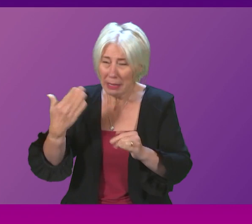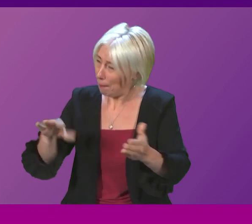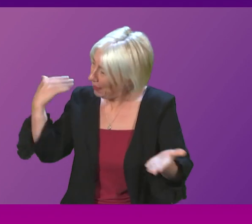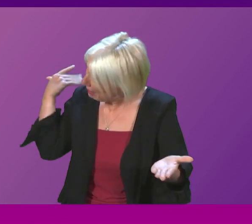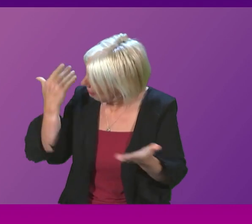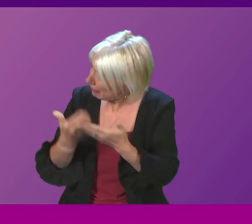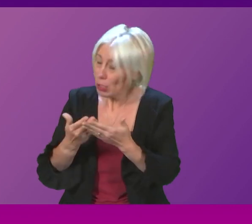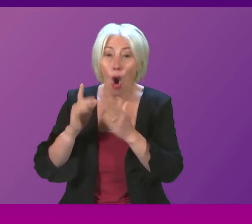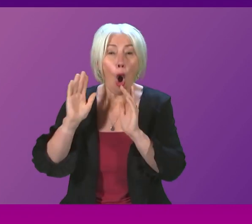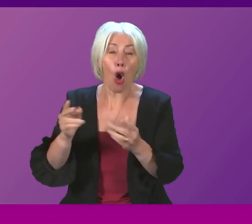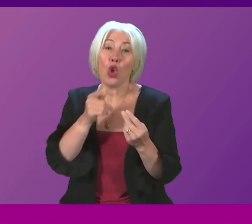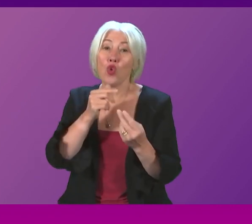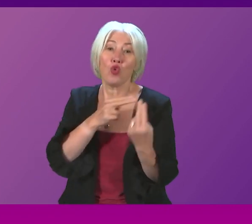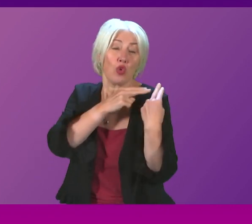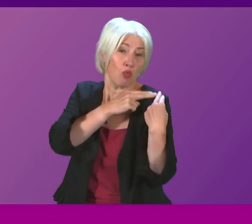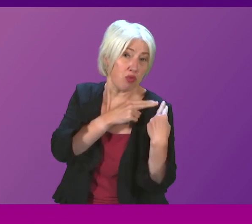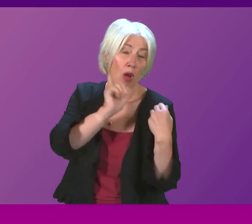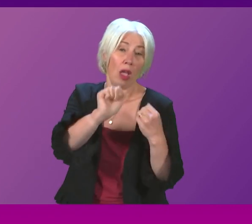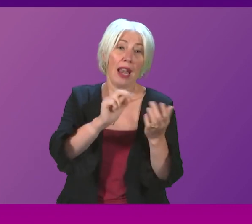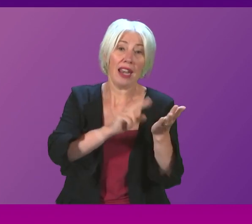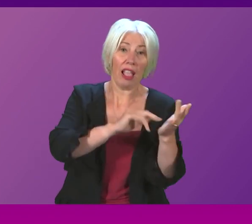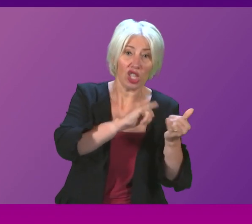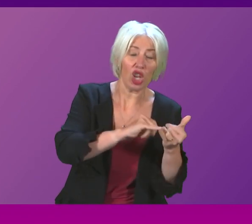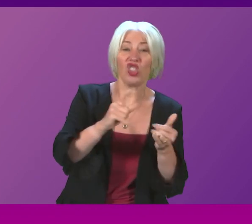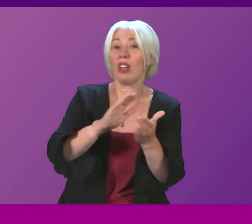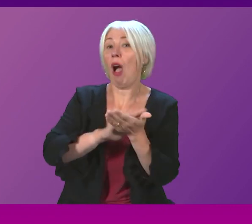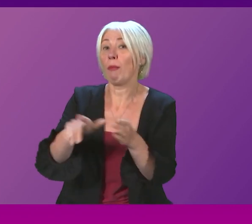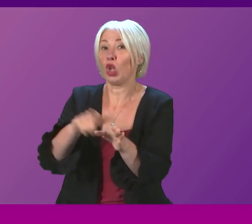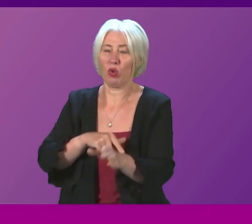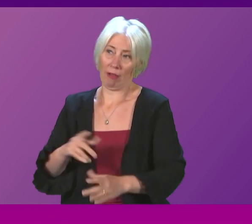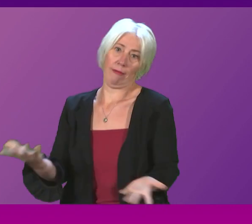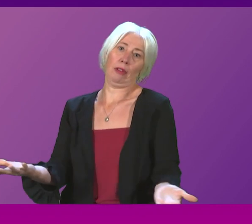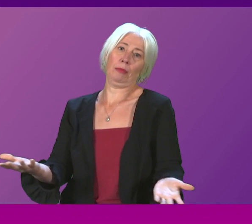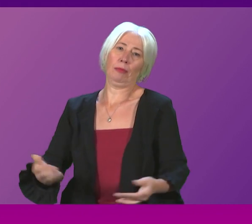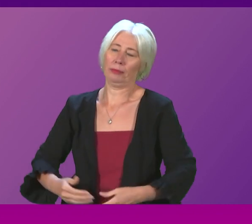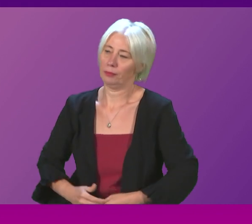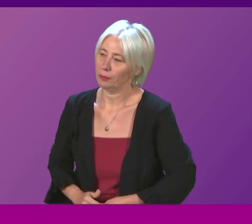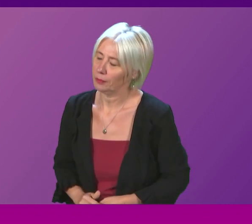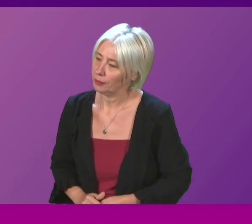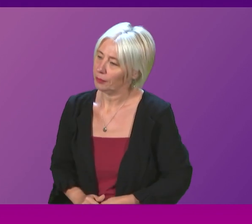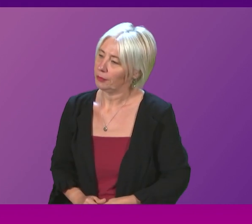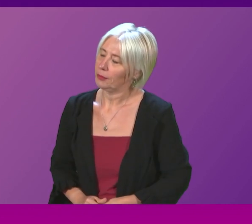on her and Humza Yousaf’s watch?